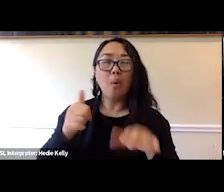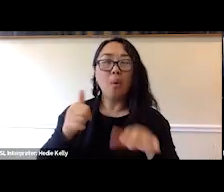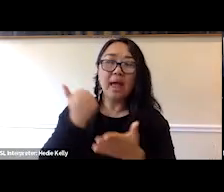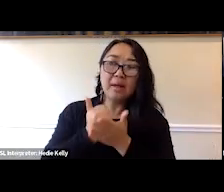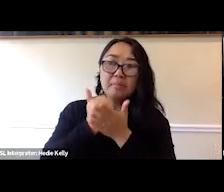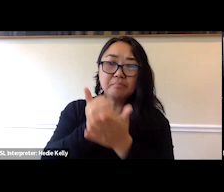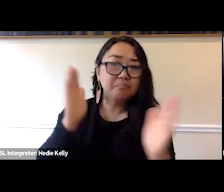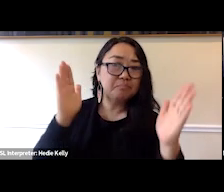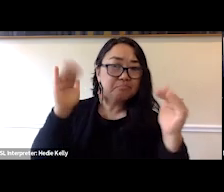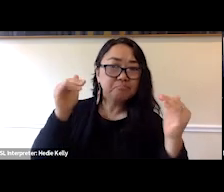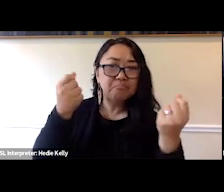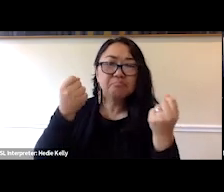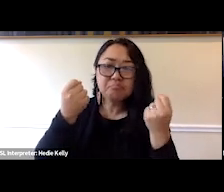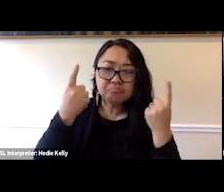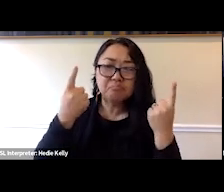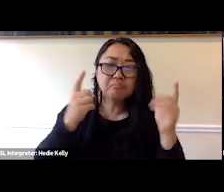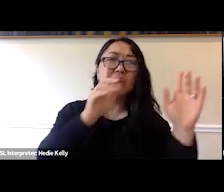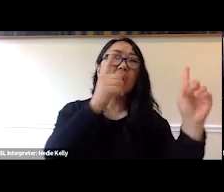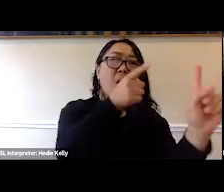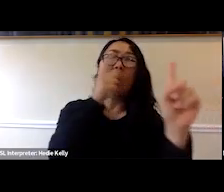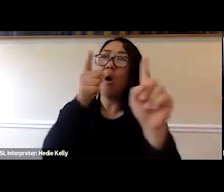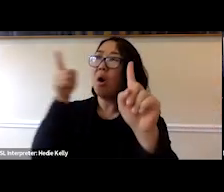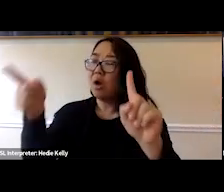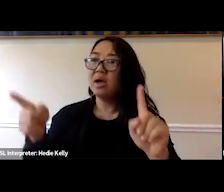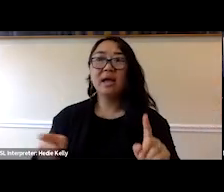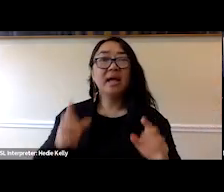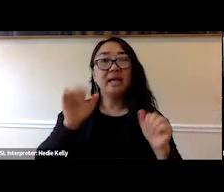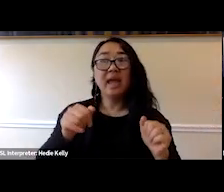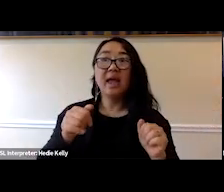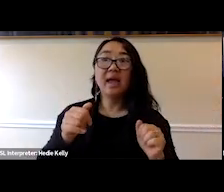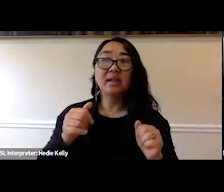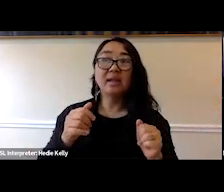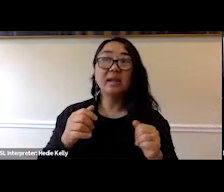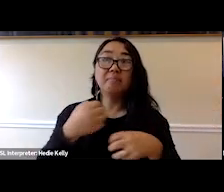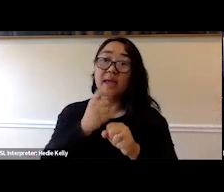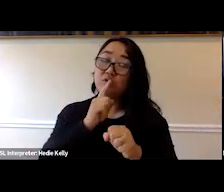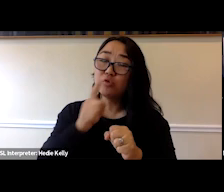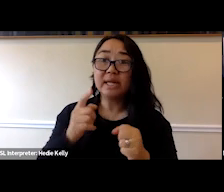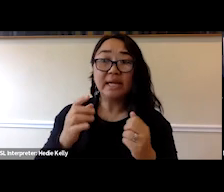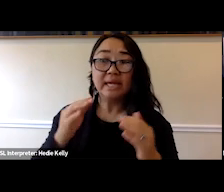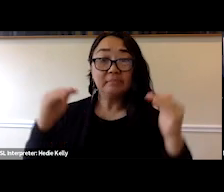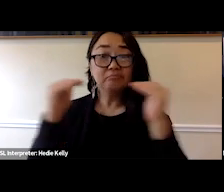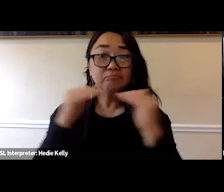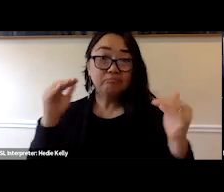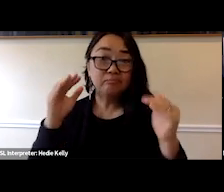approximate or even make a fully functionally equivalent experience